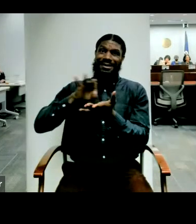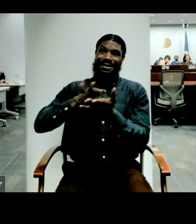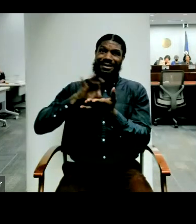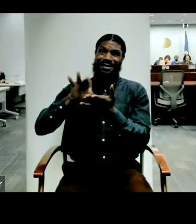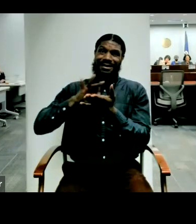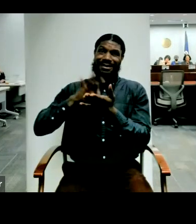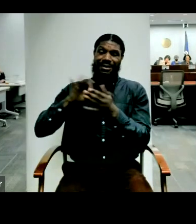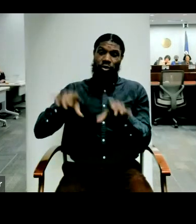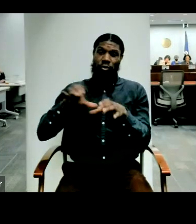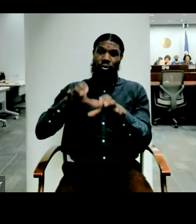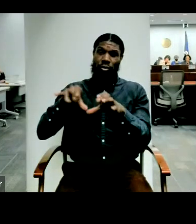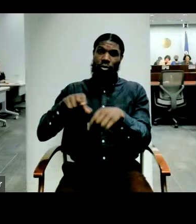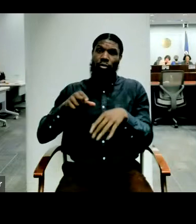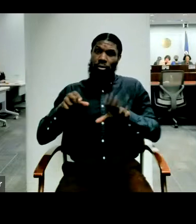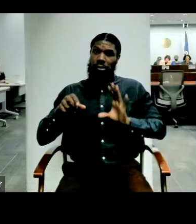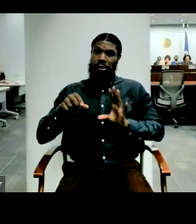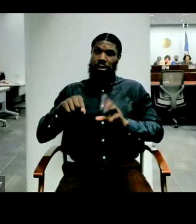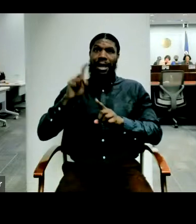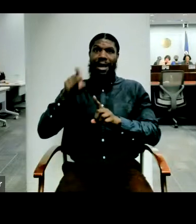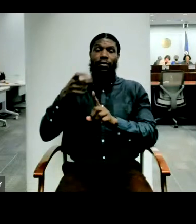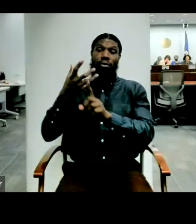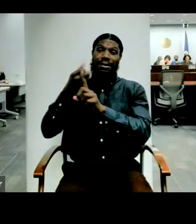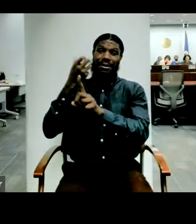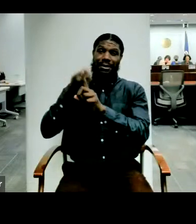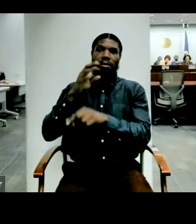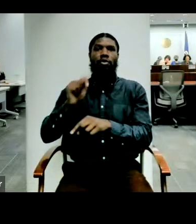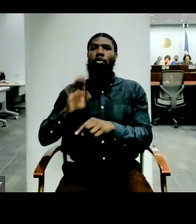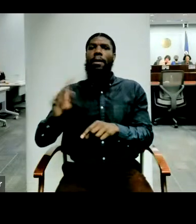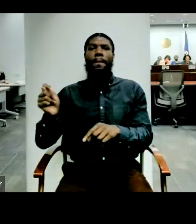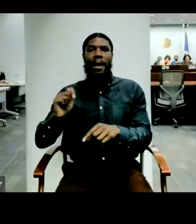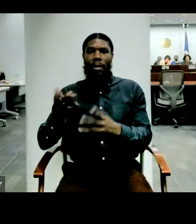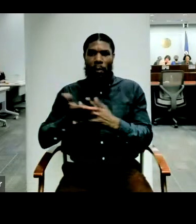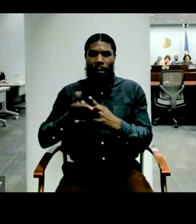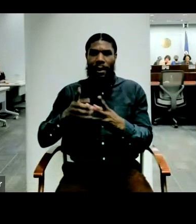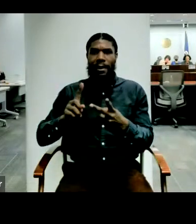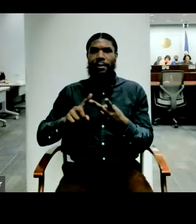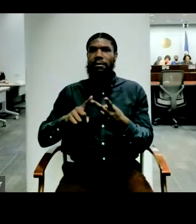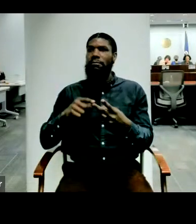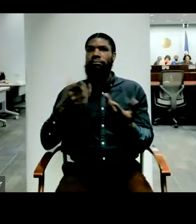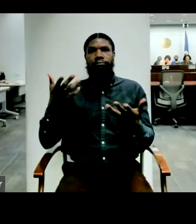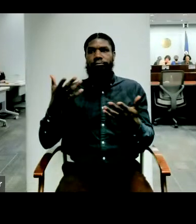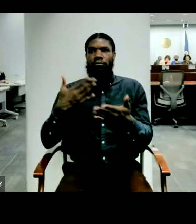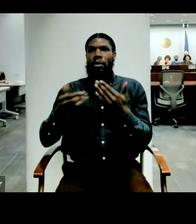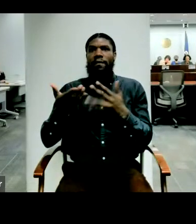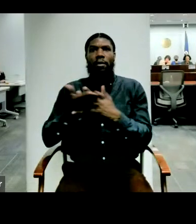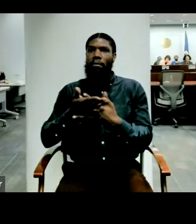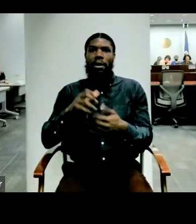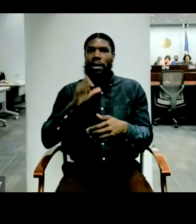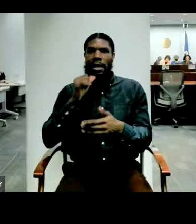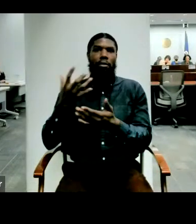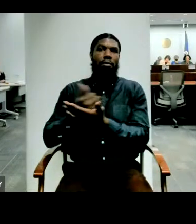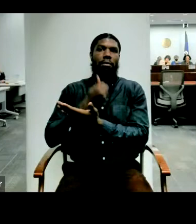And working so hard and with such unreasonable expectations knowing that they are measured